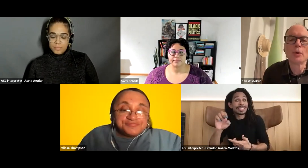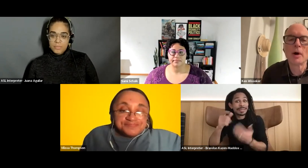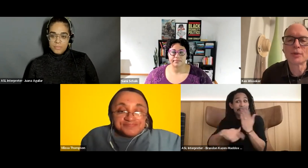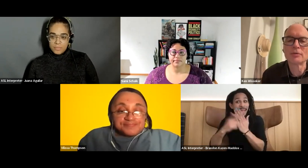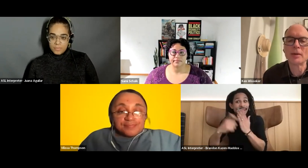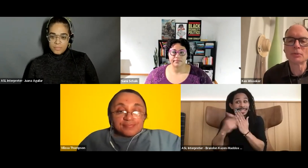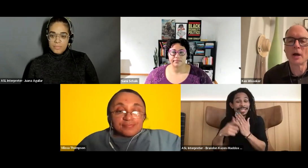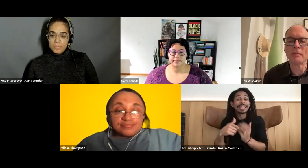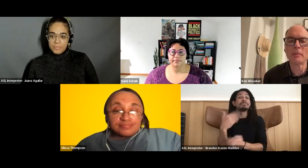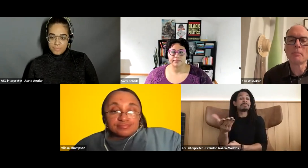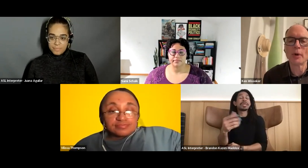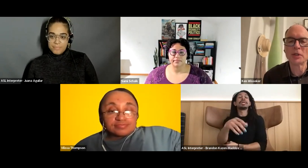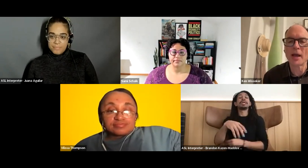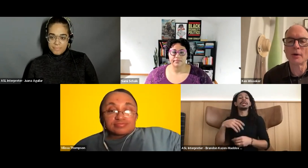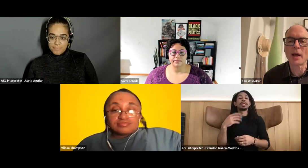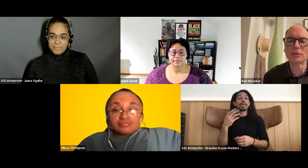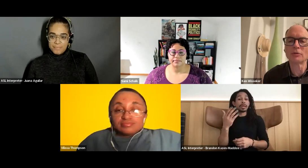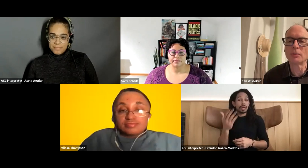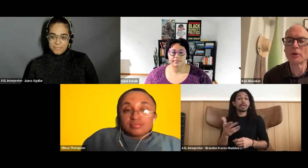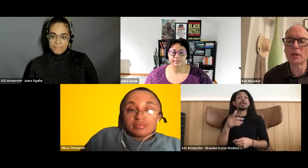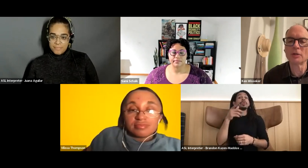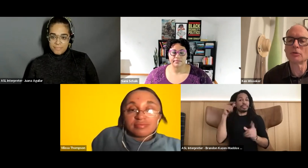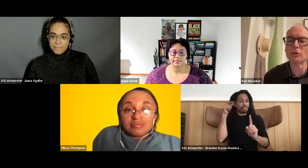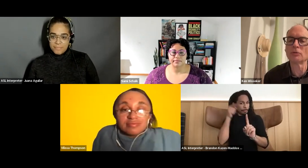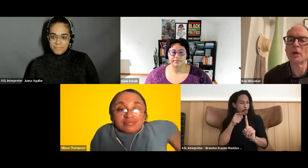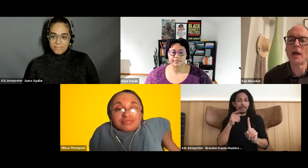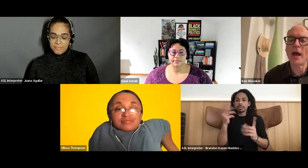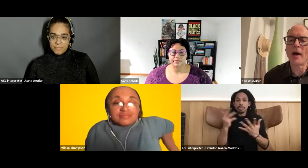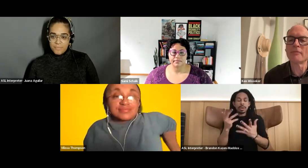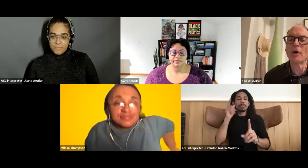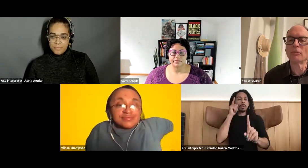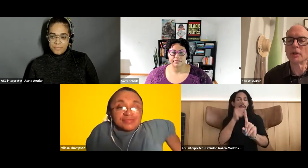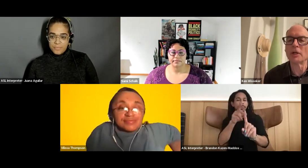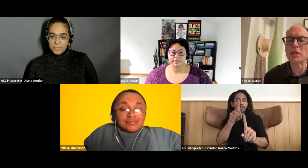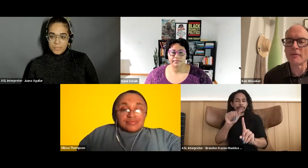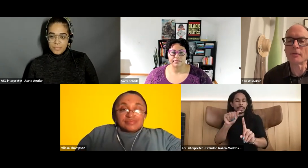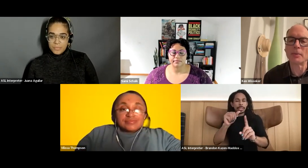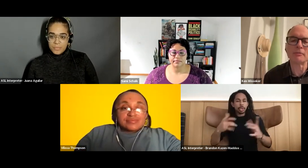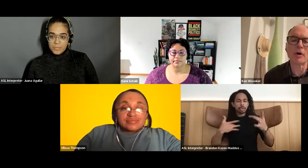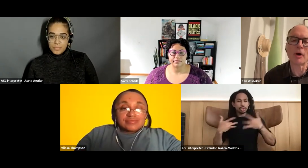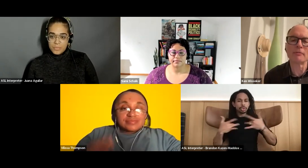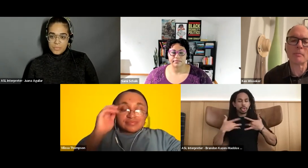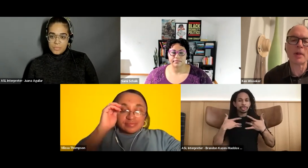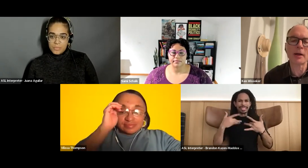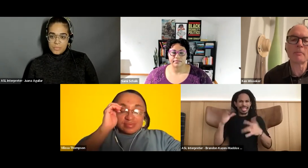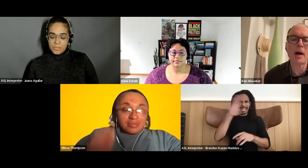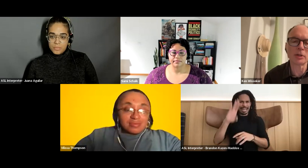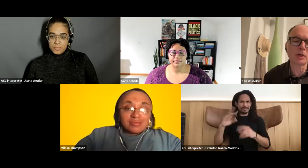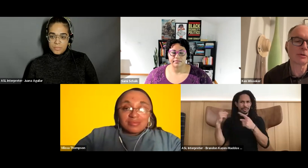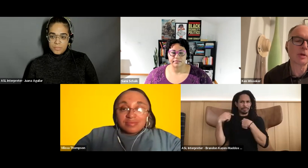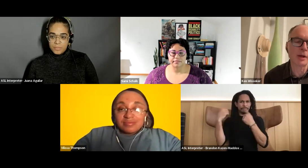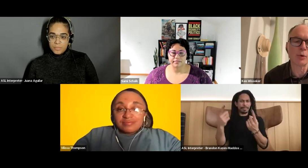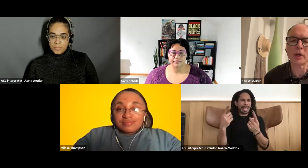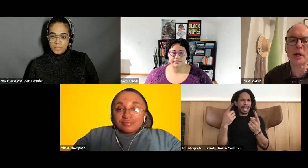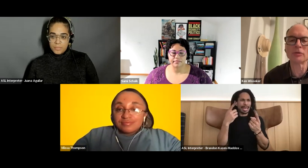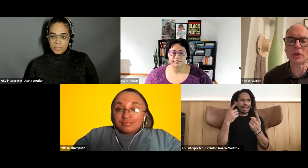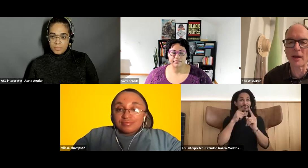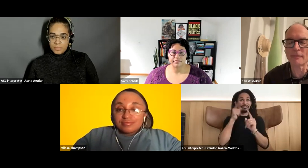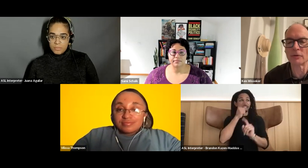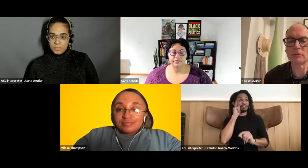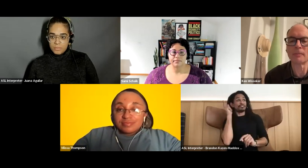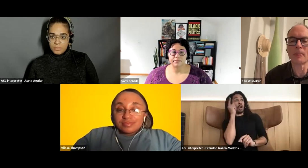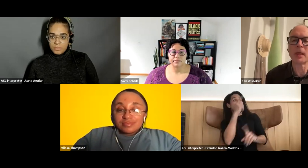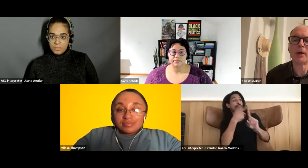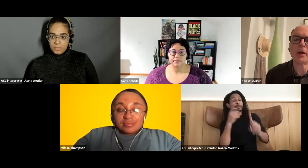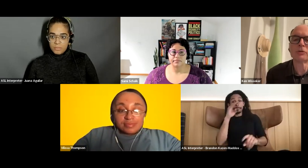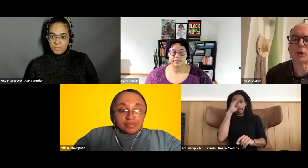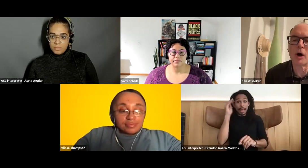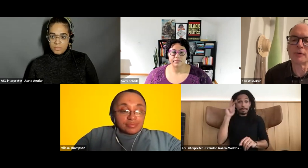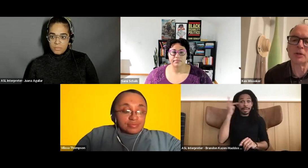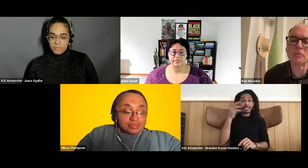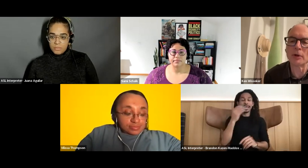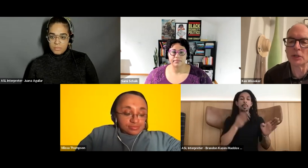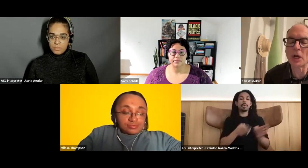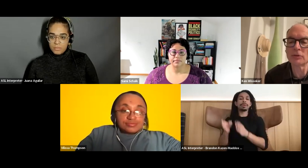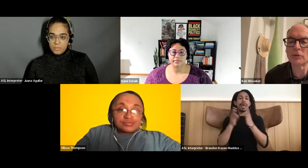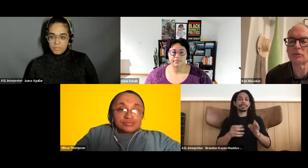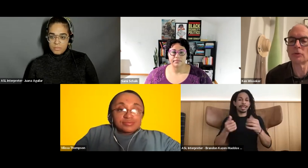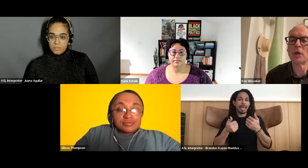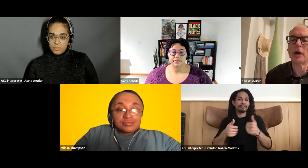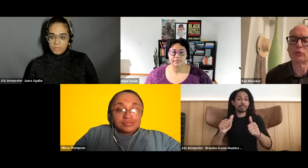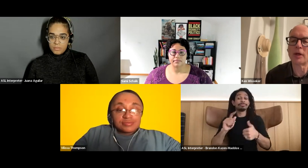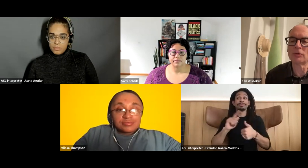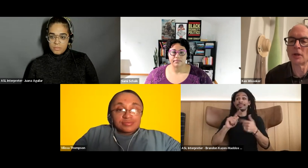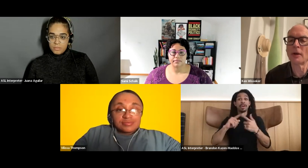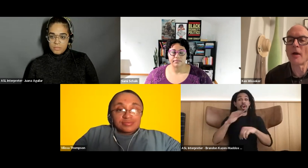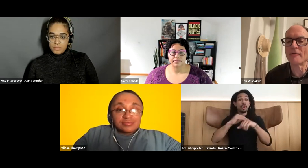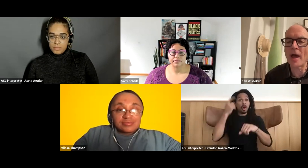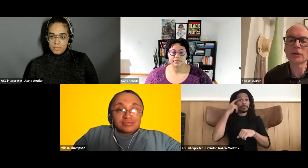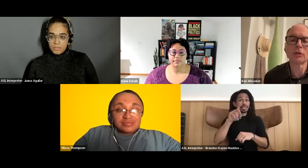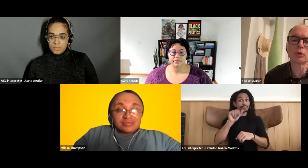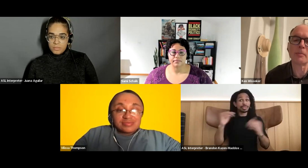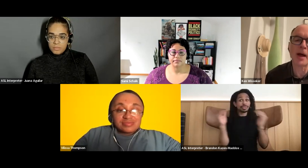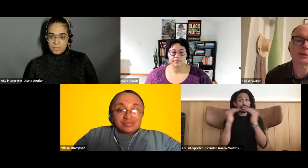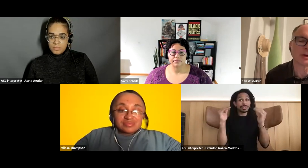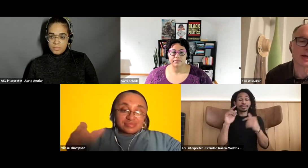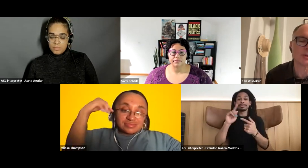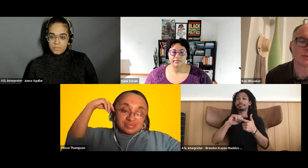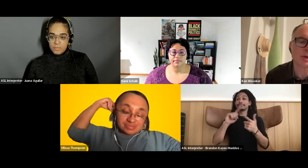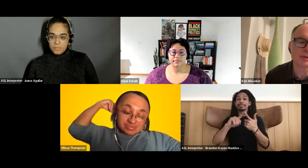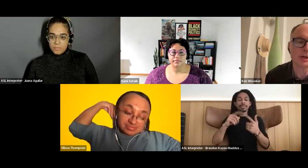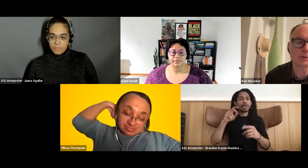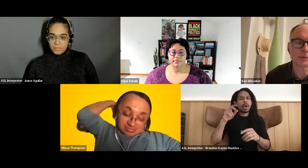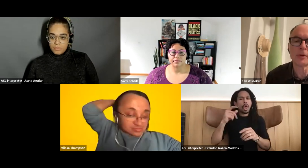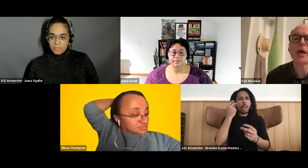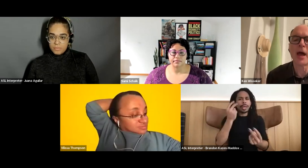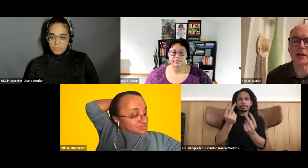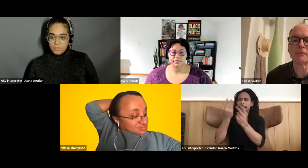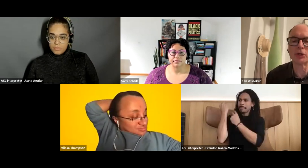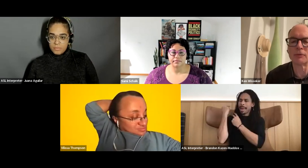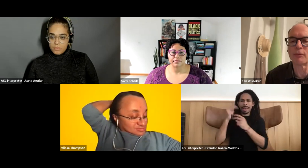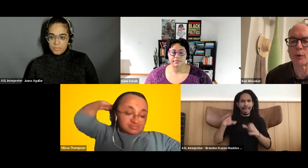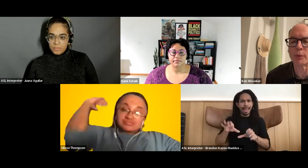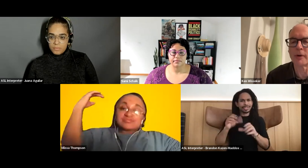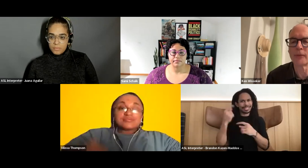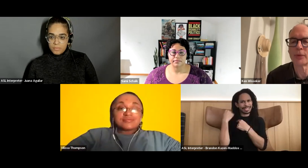Ken Wissoker: while at the same time pointing out how disability concerns have really never been far from Black politics and organizing efforts. So call for disability, justice, a tracing of actions going back to the 19 seventies and a vision forward.